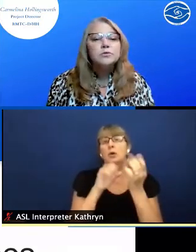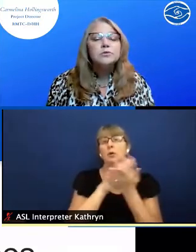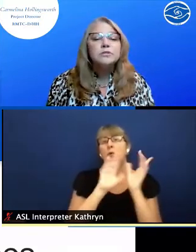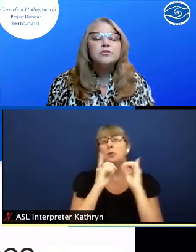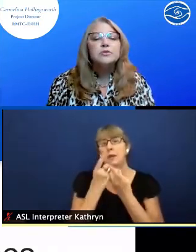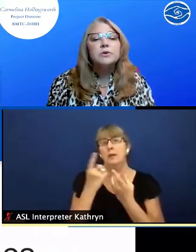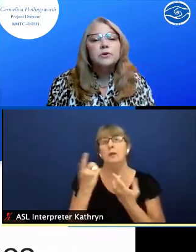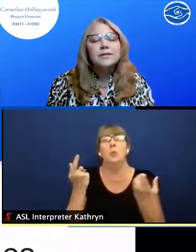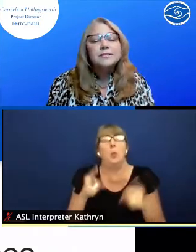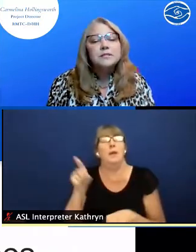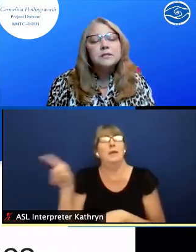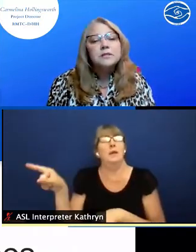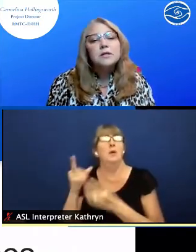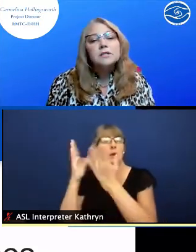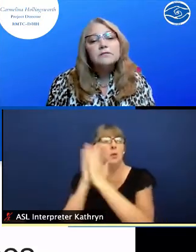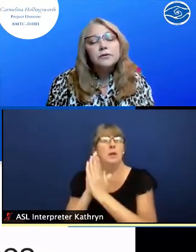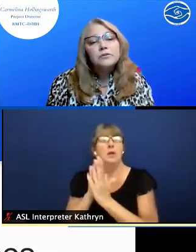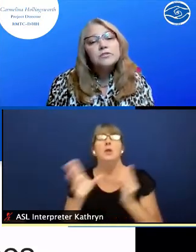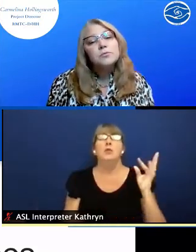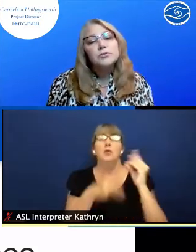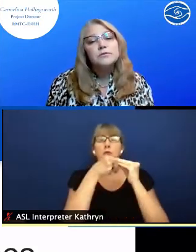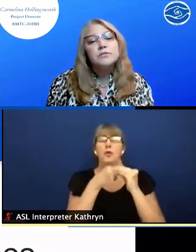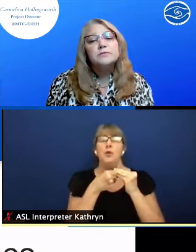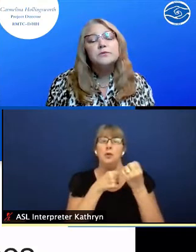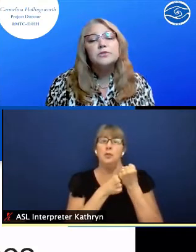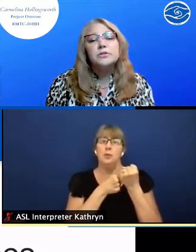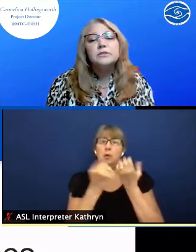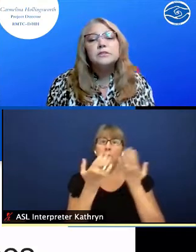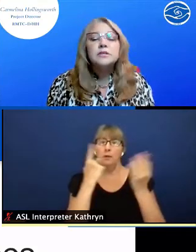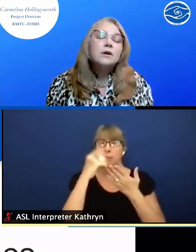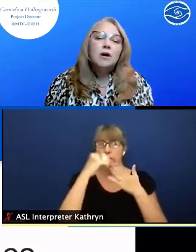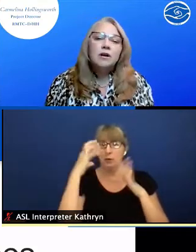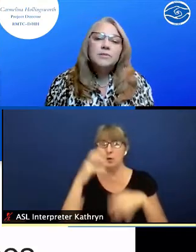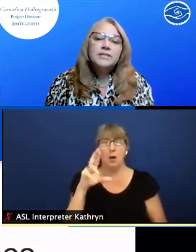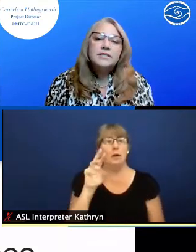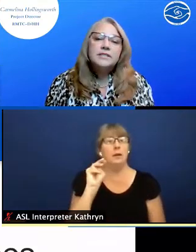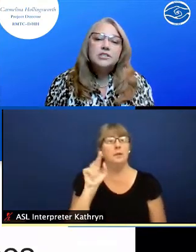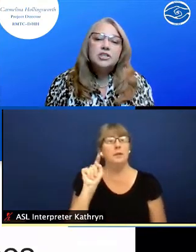districts when requested. To further support services for students, RMTC-D/HH